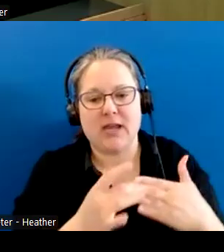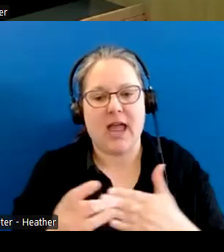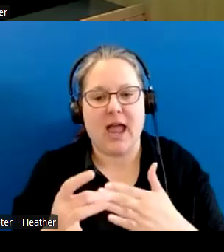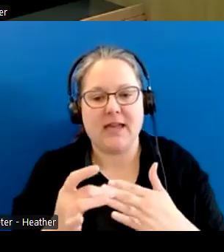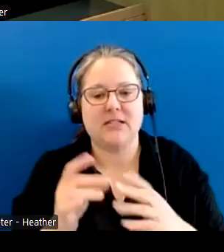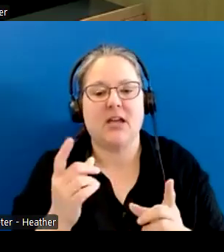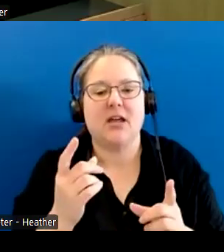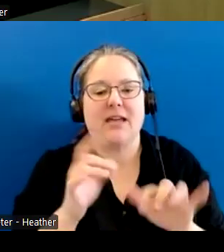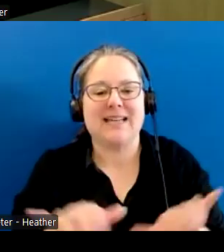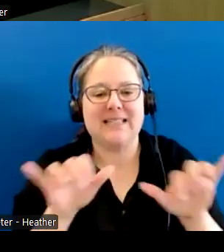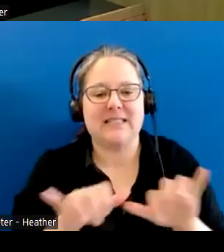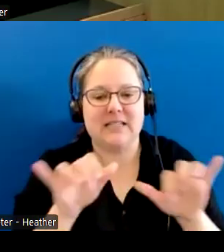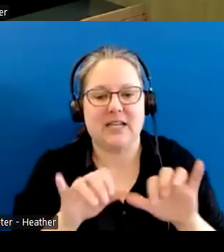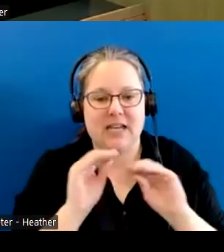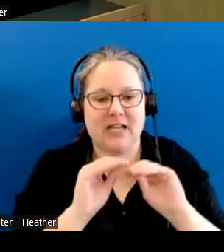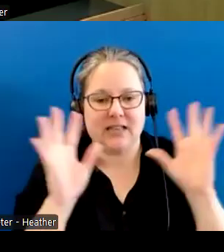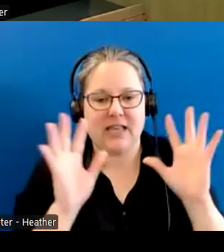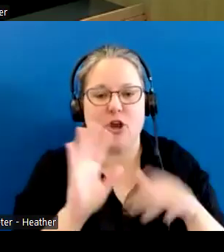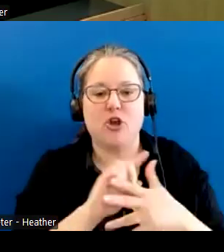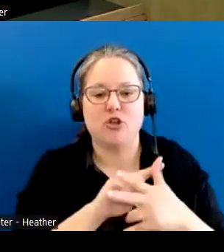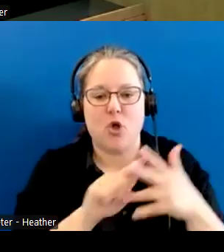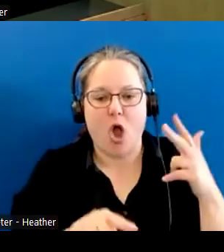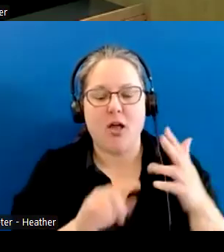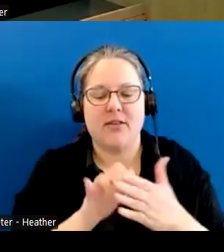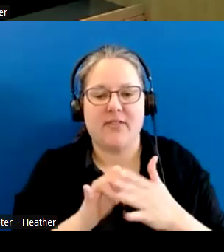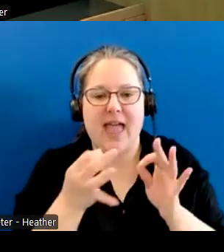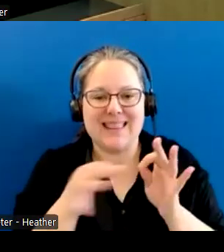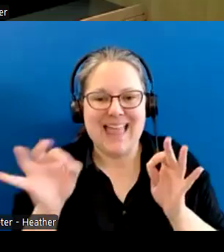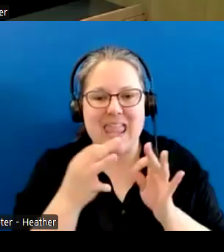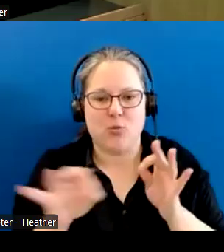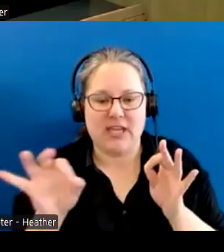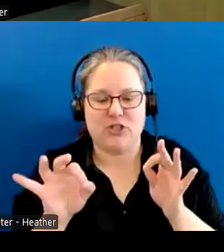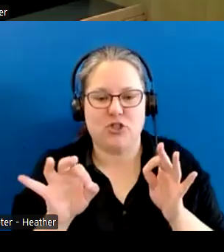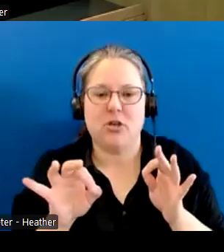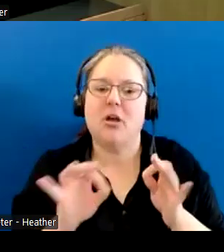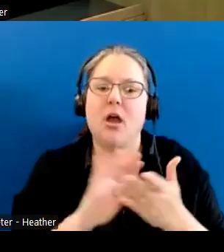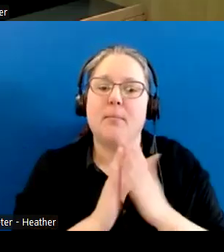and clear award decisions. So all of that language is going to be there. Please get yourself familiar